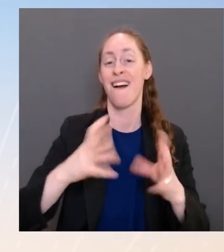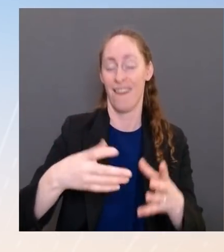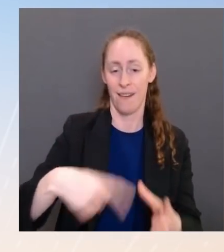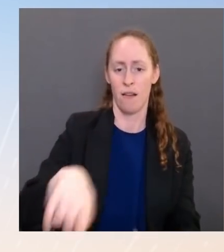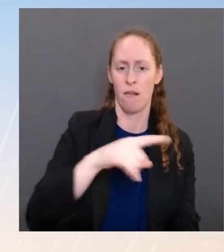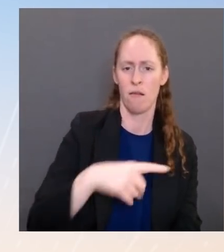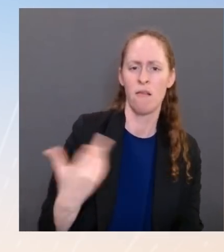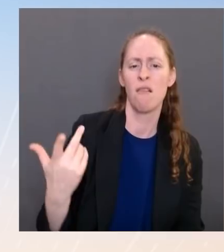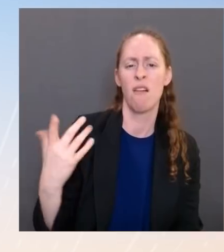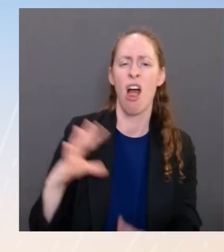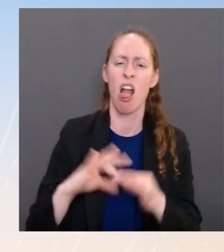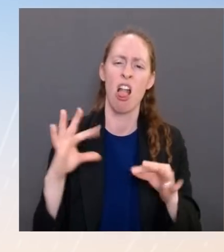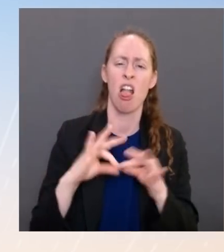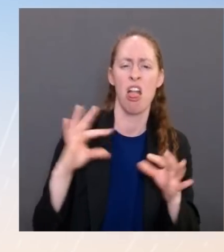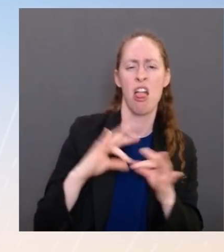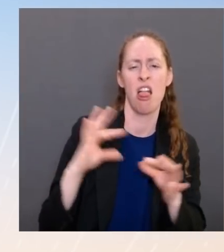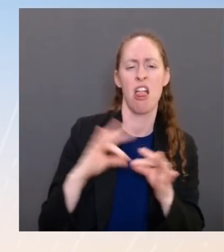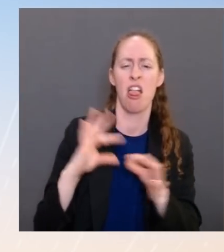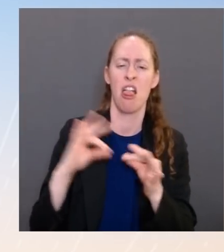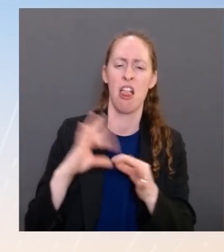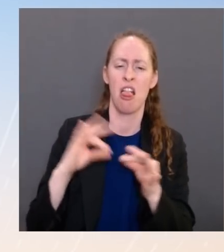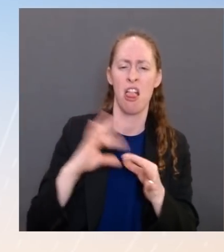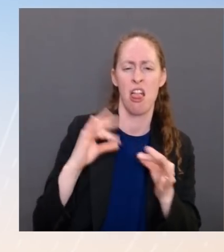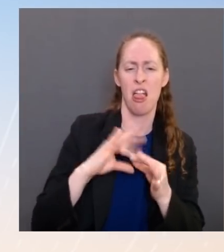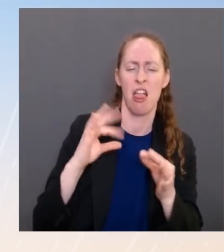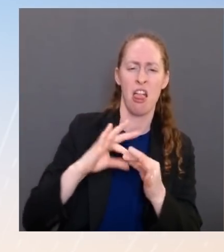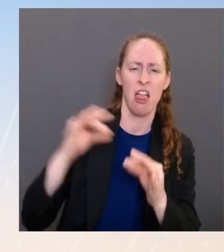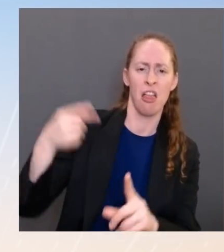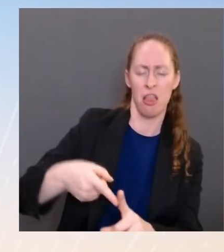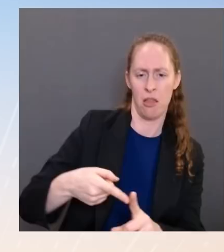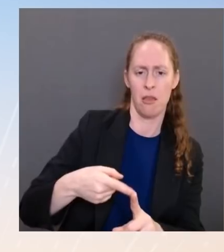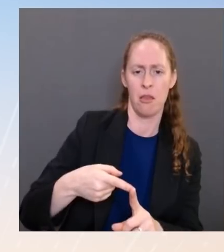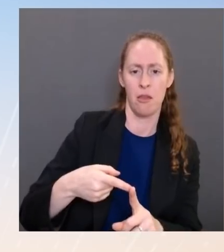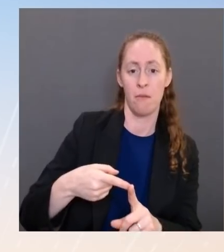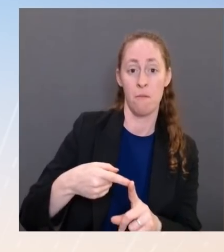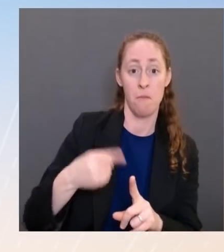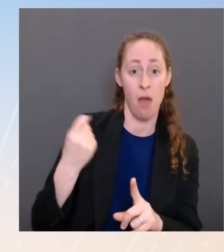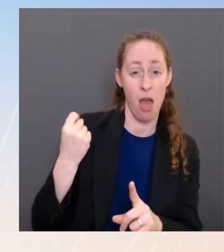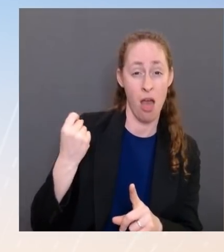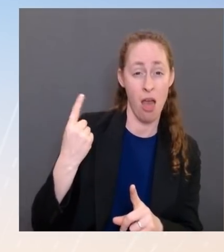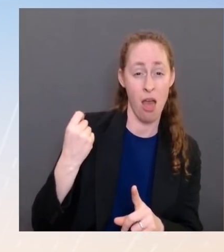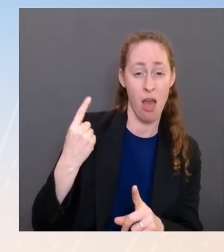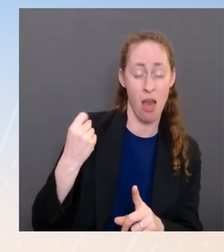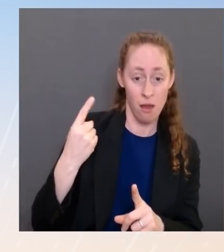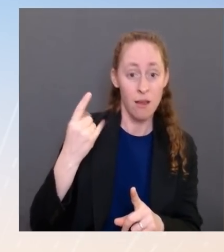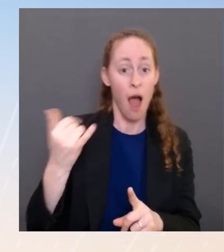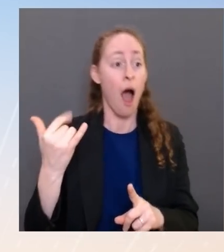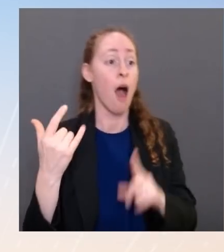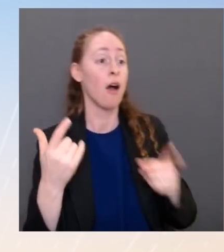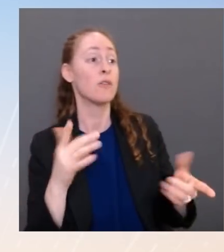board members, the Michigan Secretary of State, or including threats made to women seeking repo- -- reproductive healthcare,